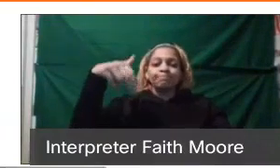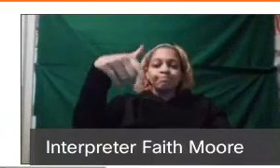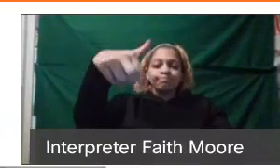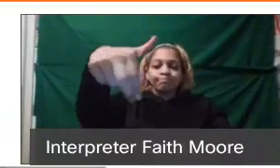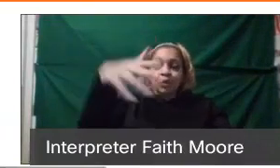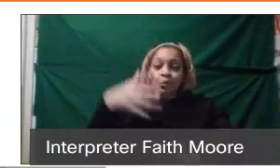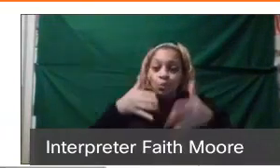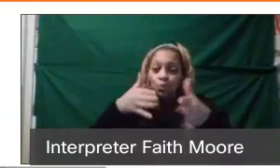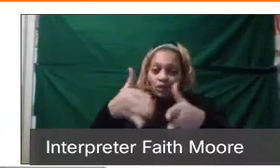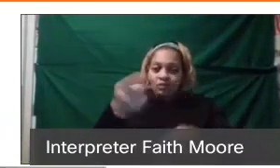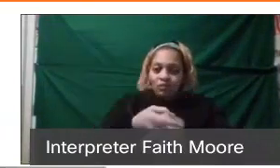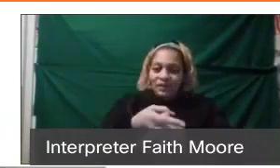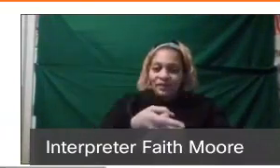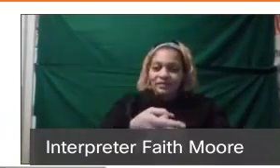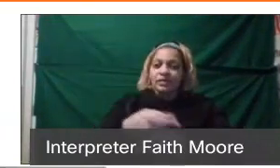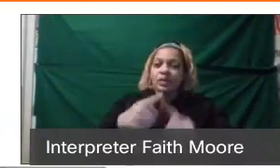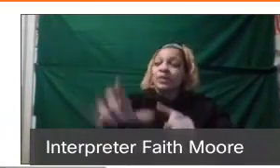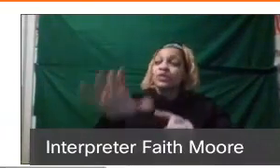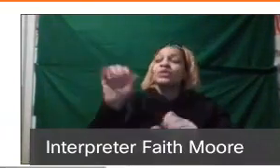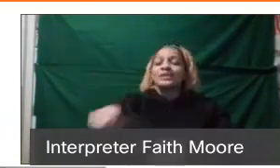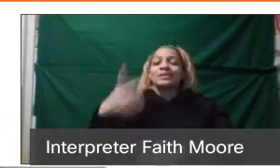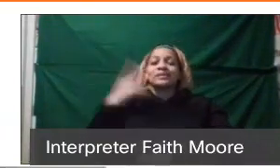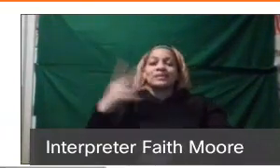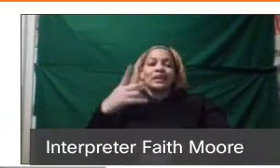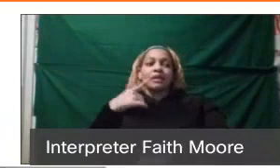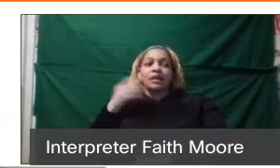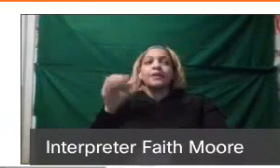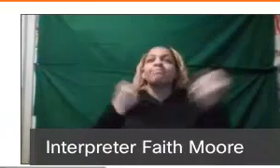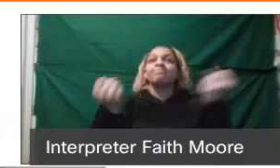They'll see a pedestrian in their field of view, but let's say you're the driver and.